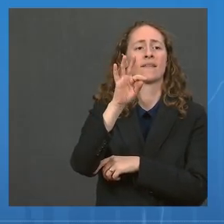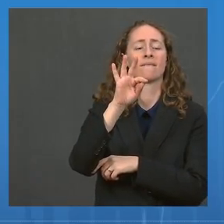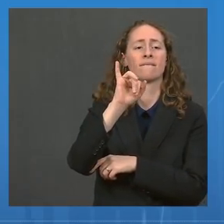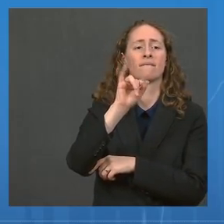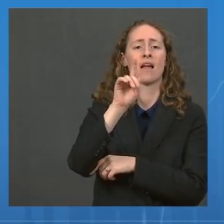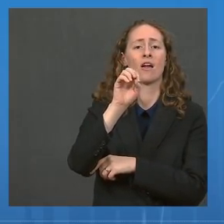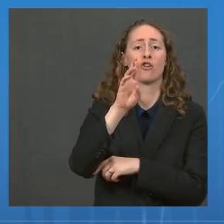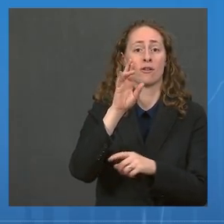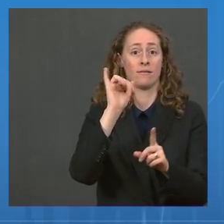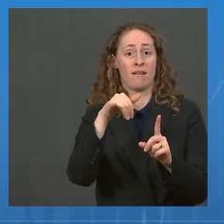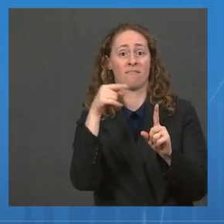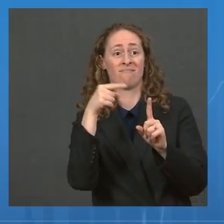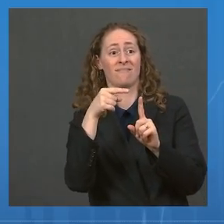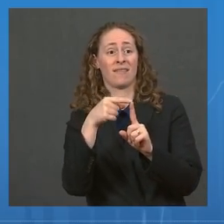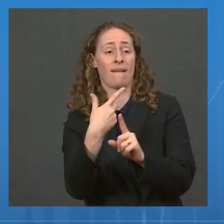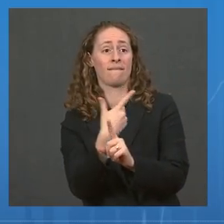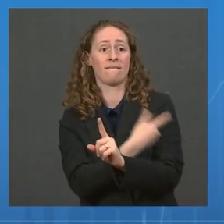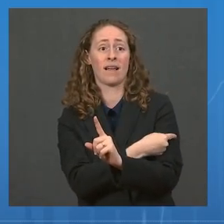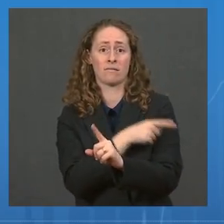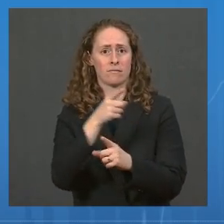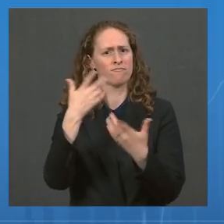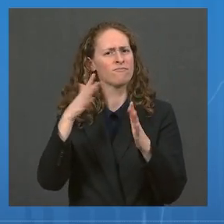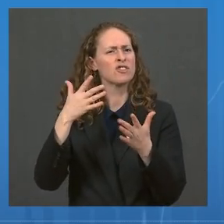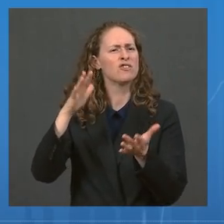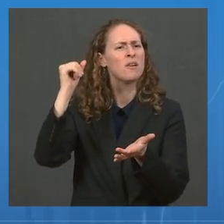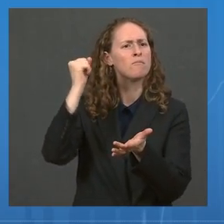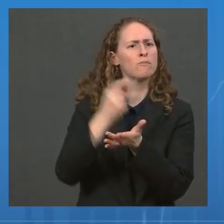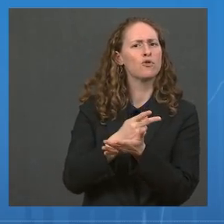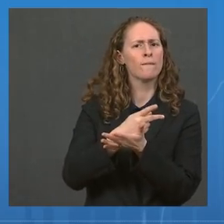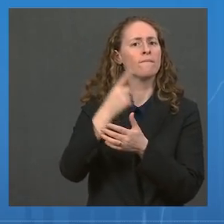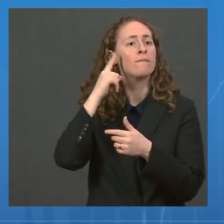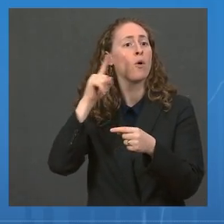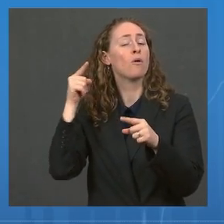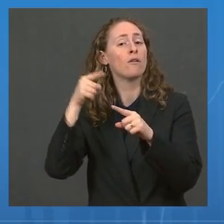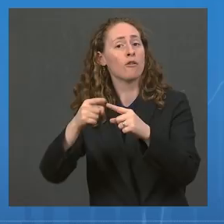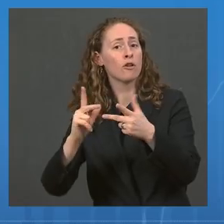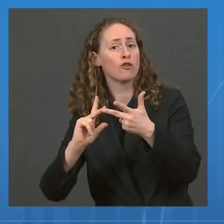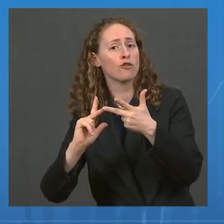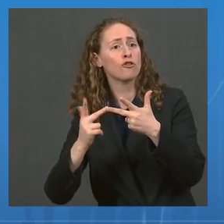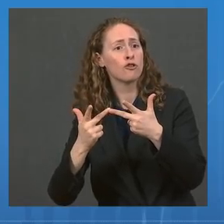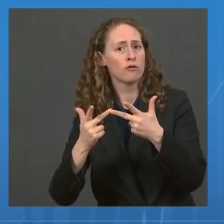It is a first step, and we will continue to review new data on effectiveness and experience